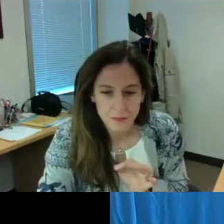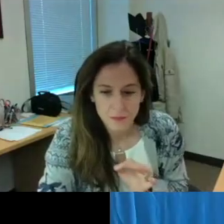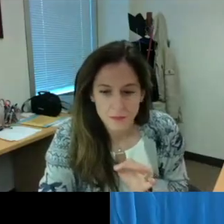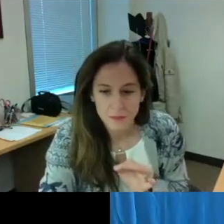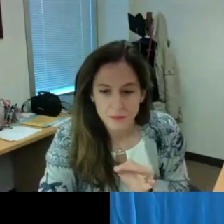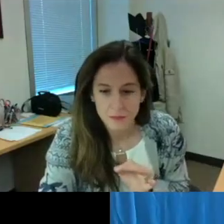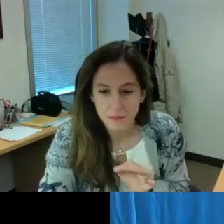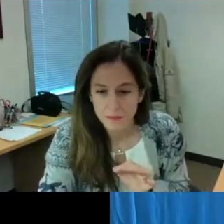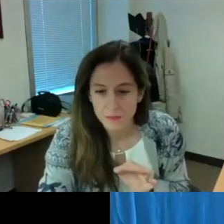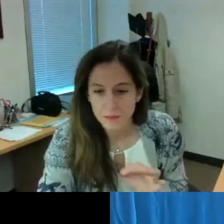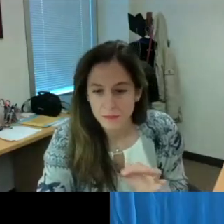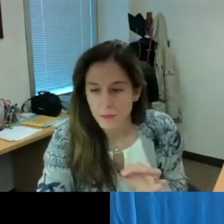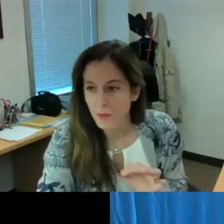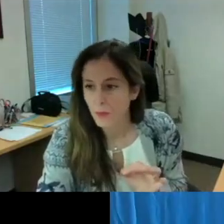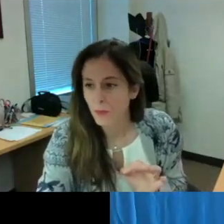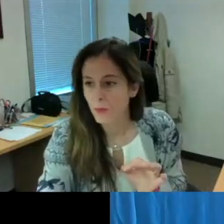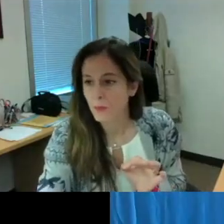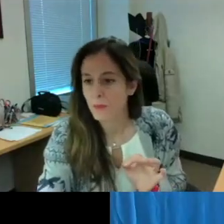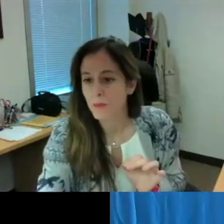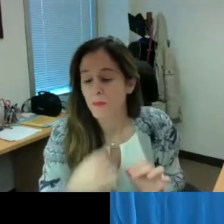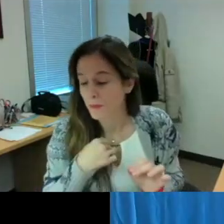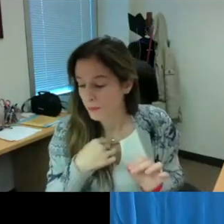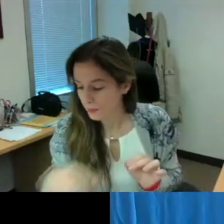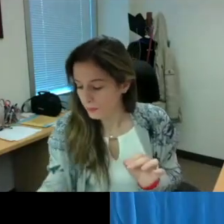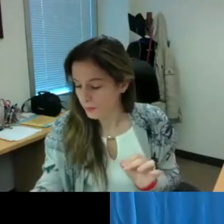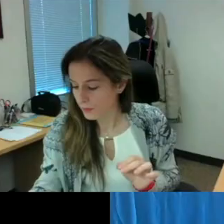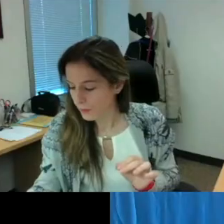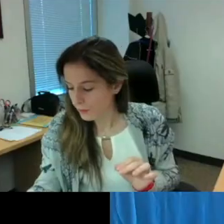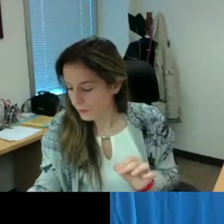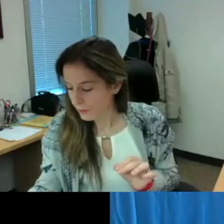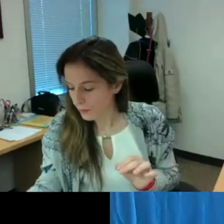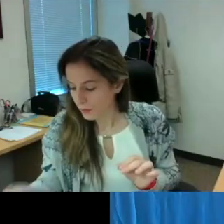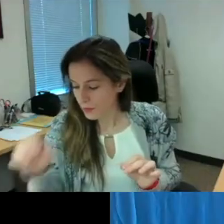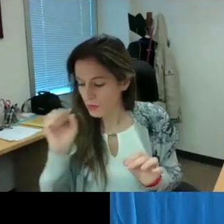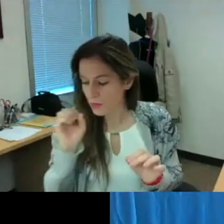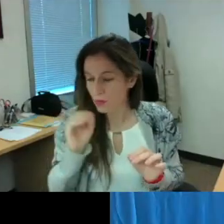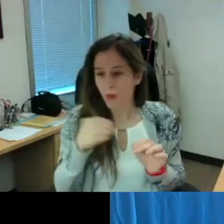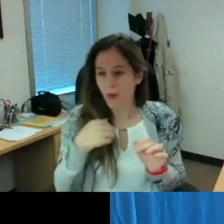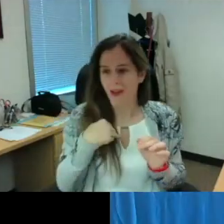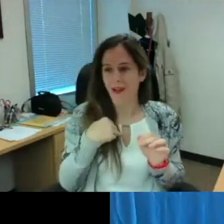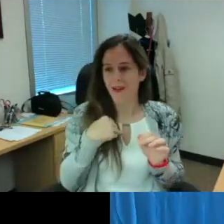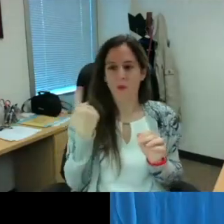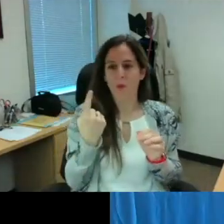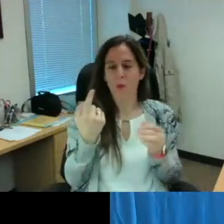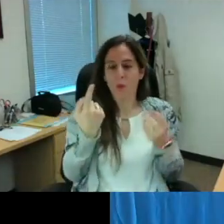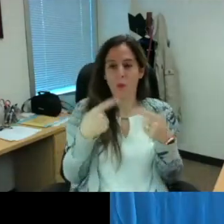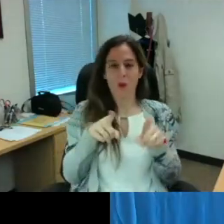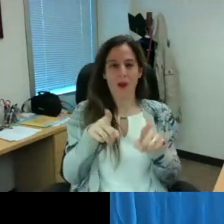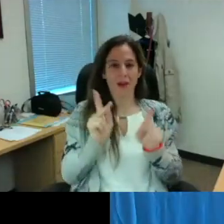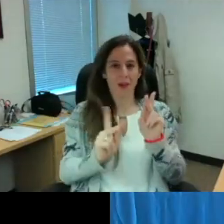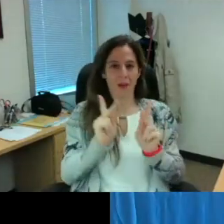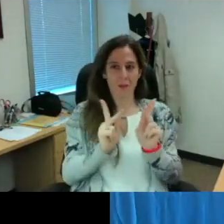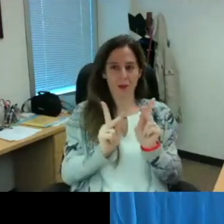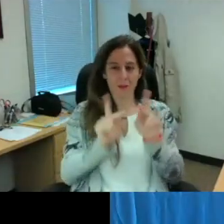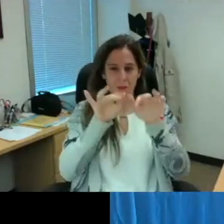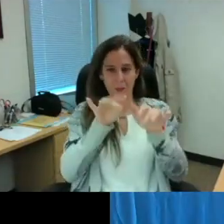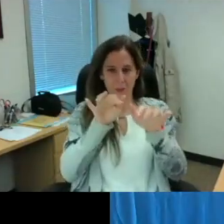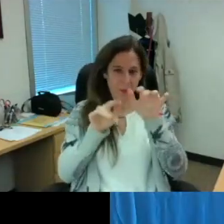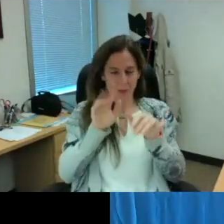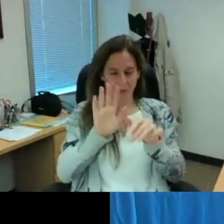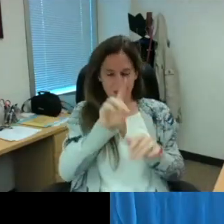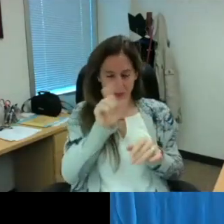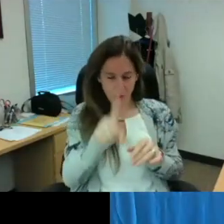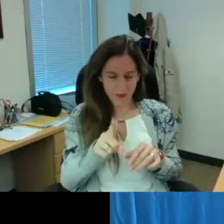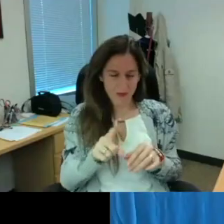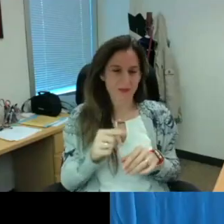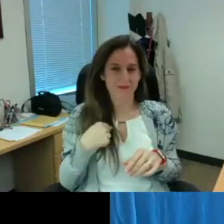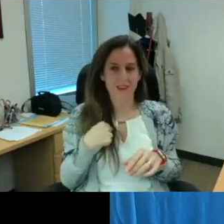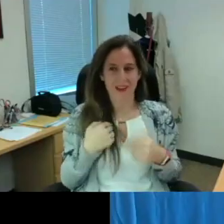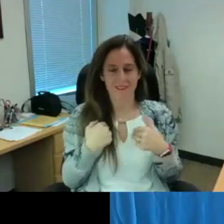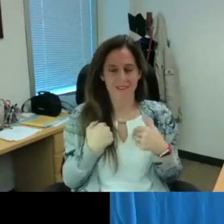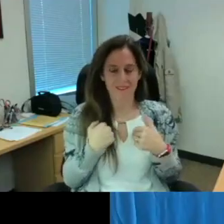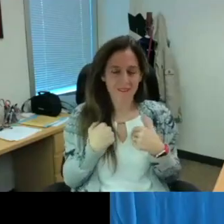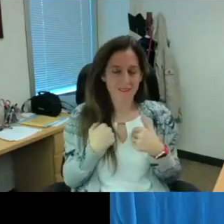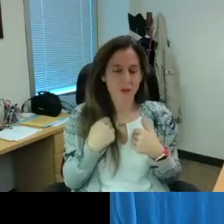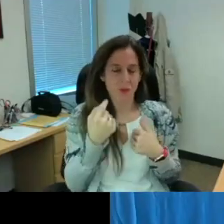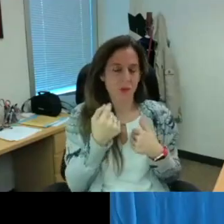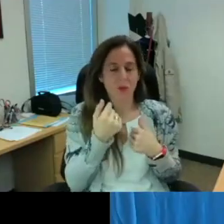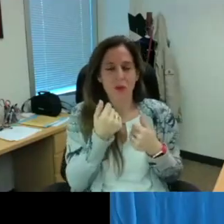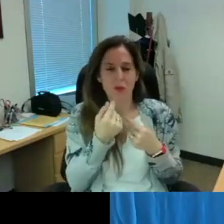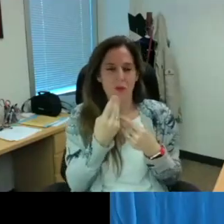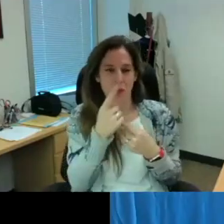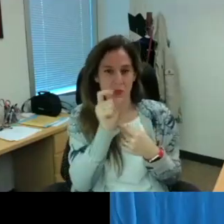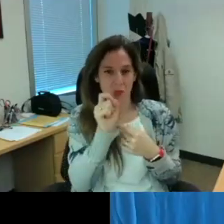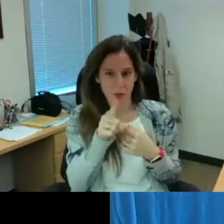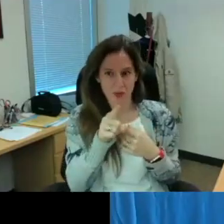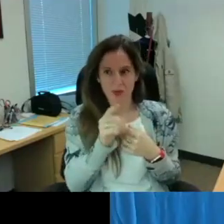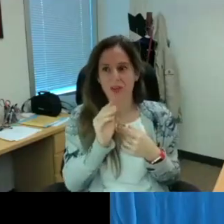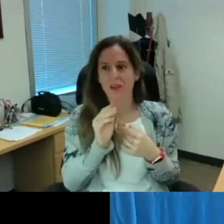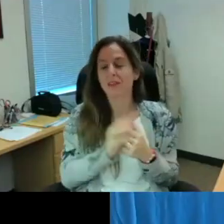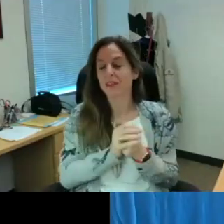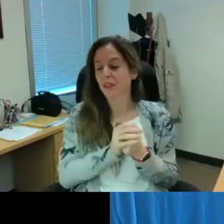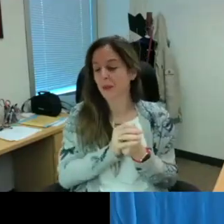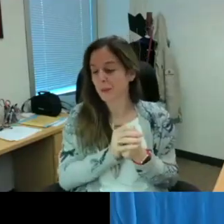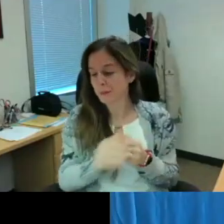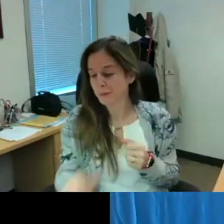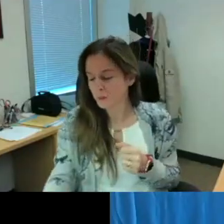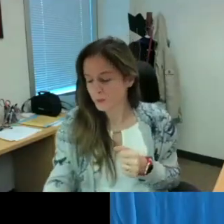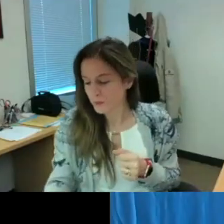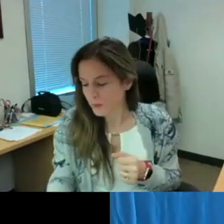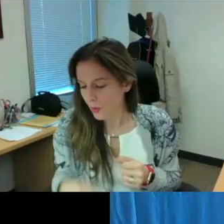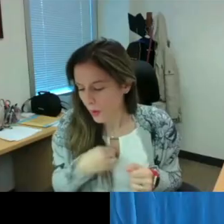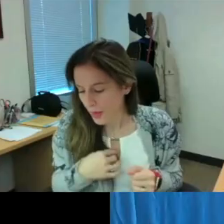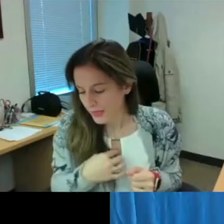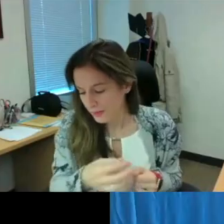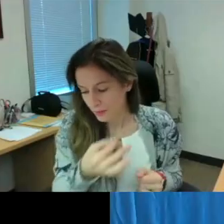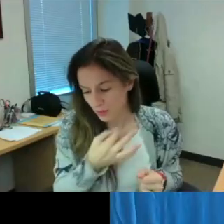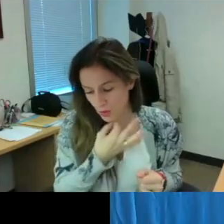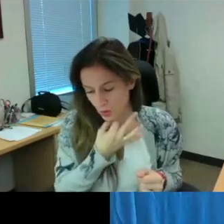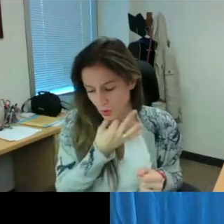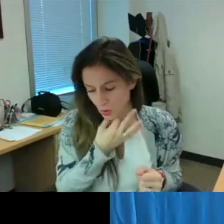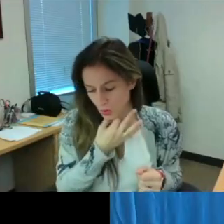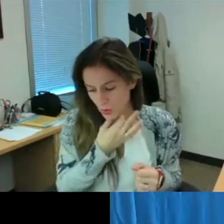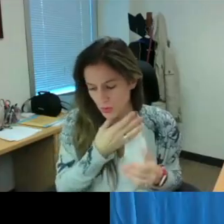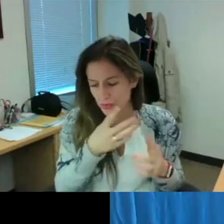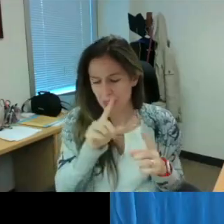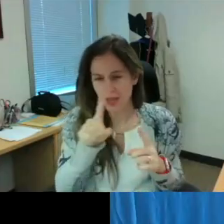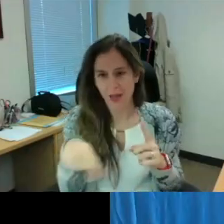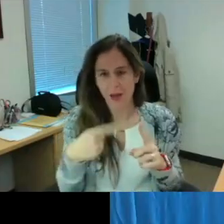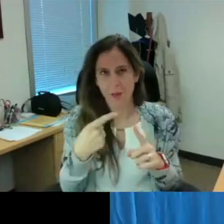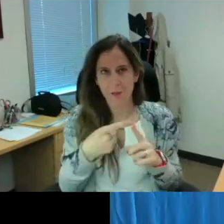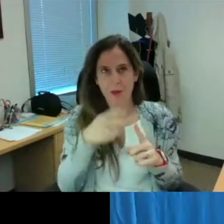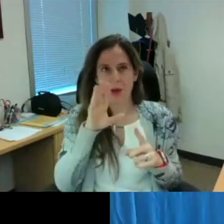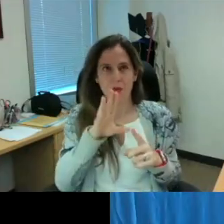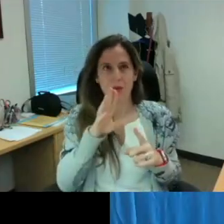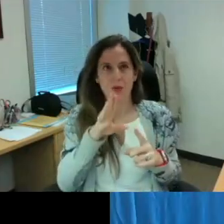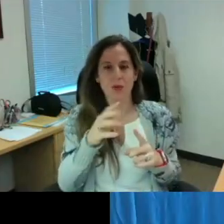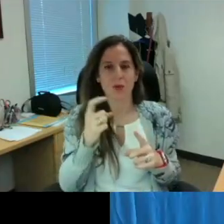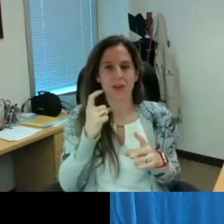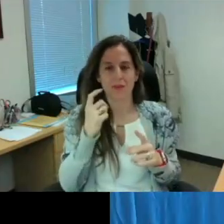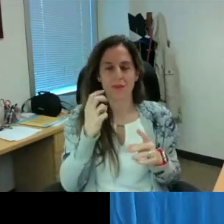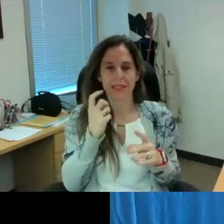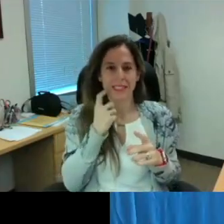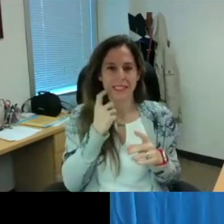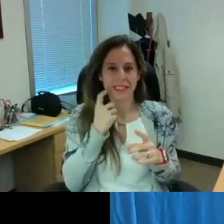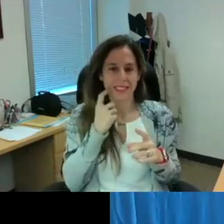language well people are still thinking about and typing out their questions i do have a few